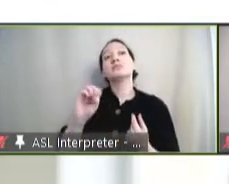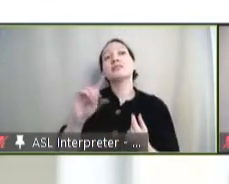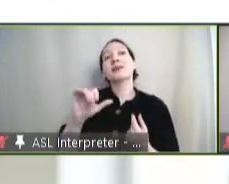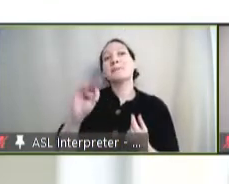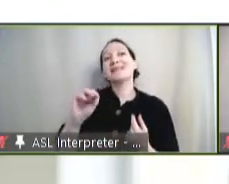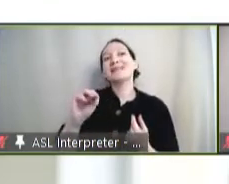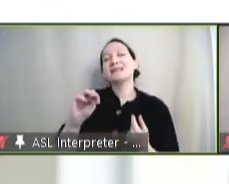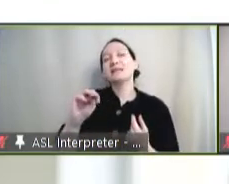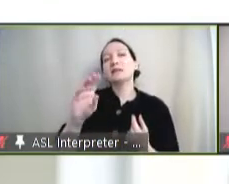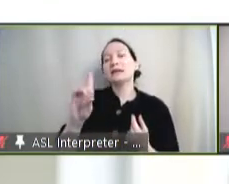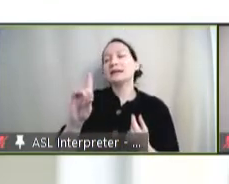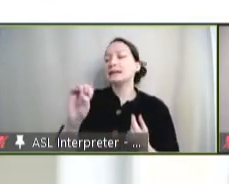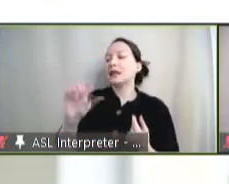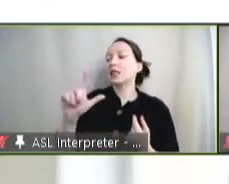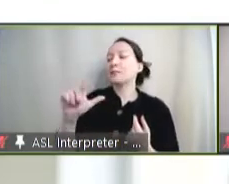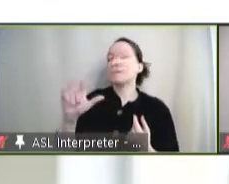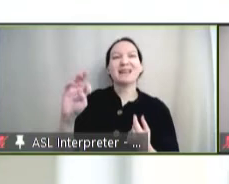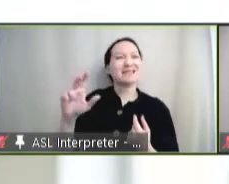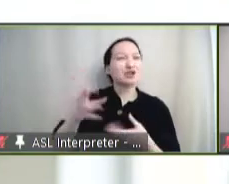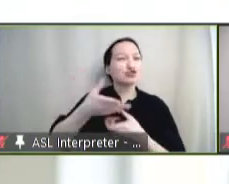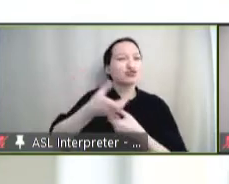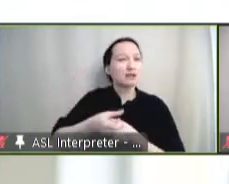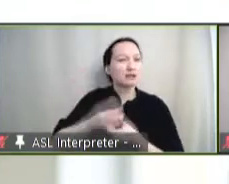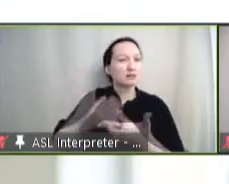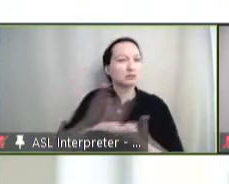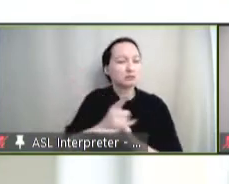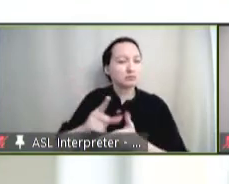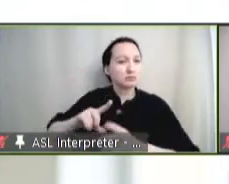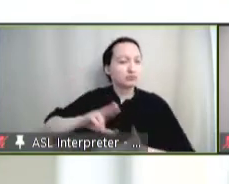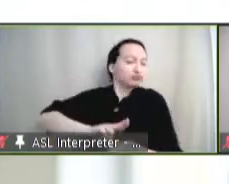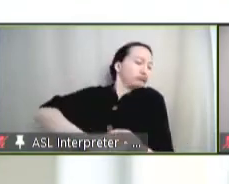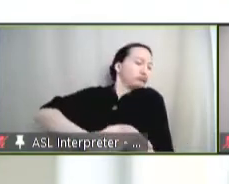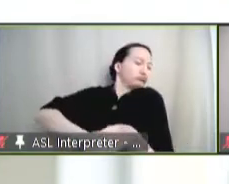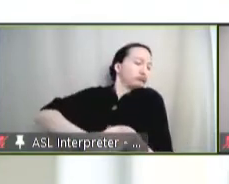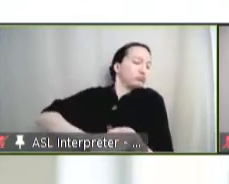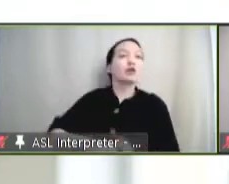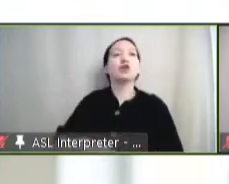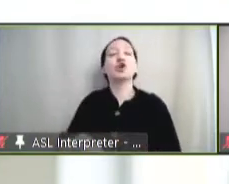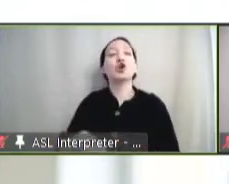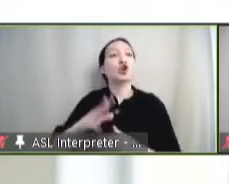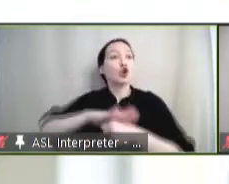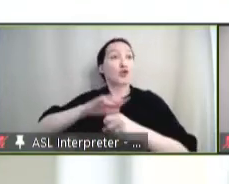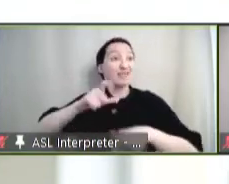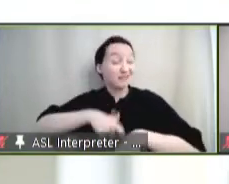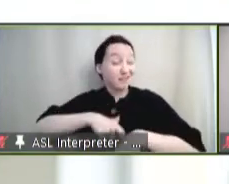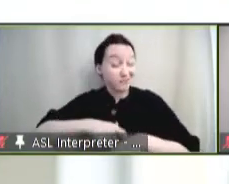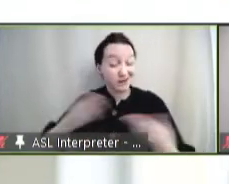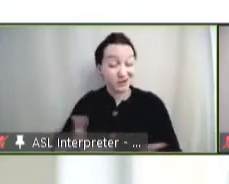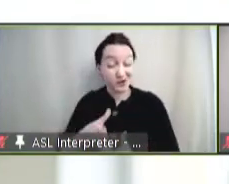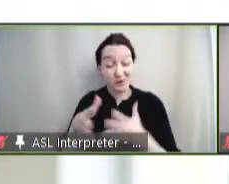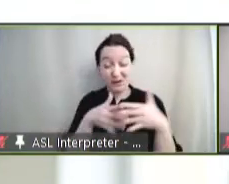new report here regarding the Coronavirus time in the U.S. and revealed that the industry is still